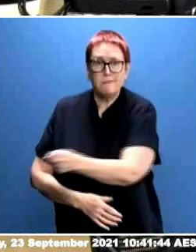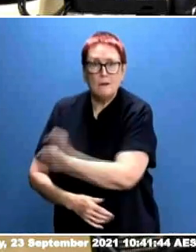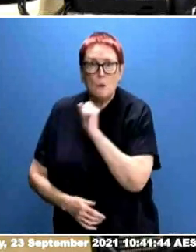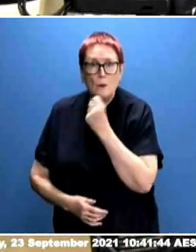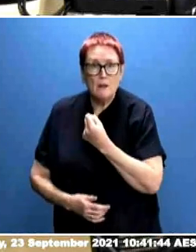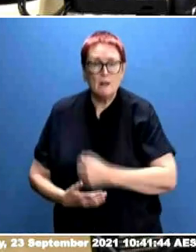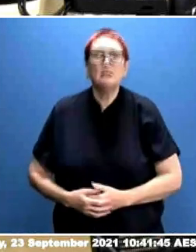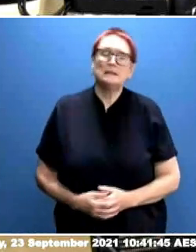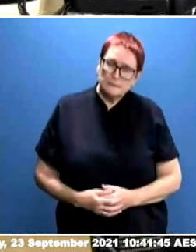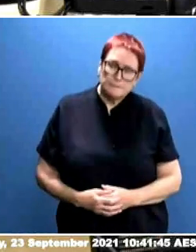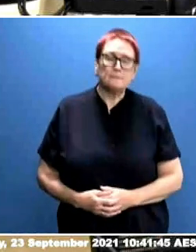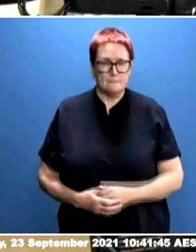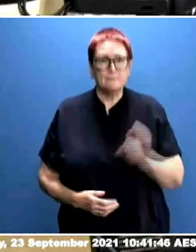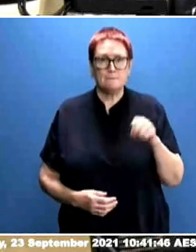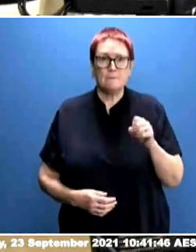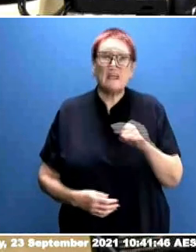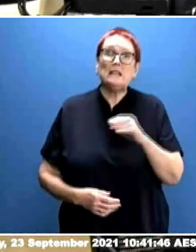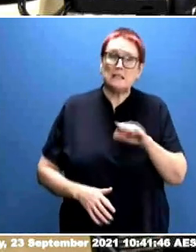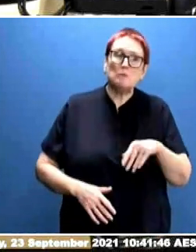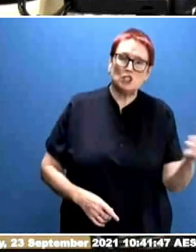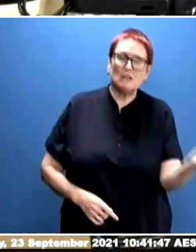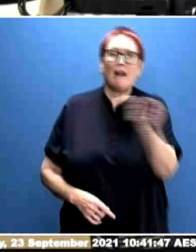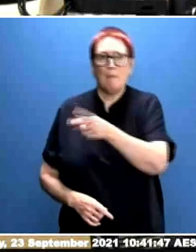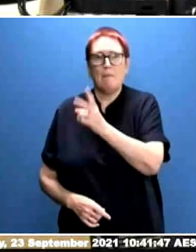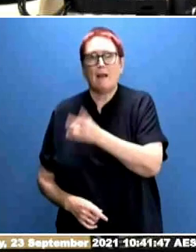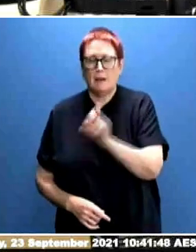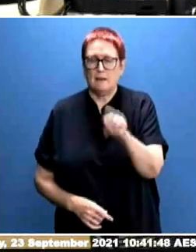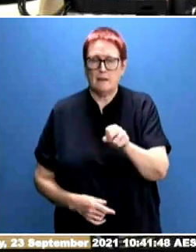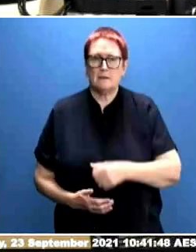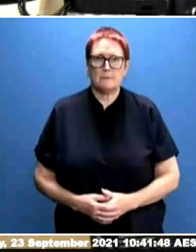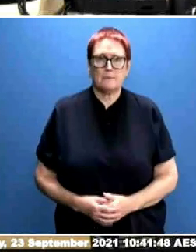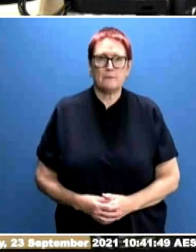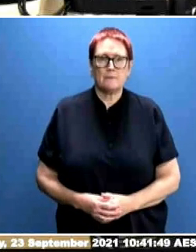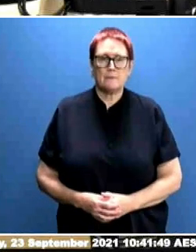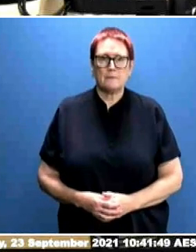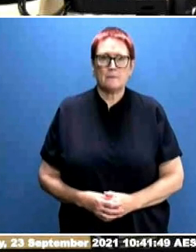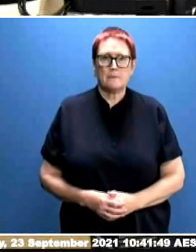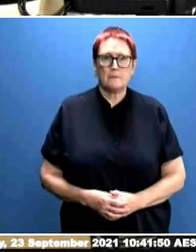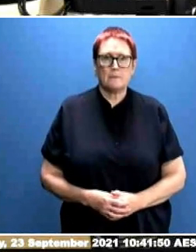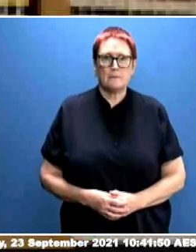There are a number of children that do return to our service and as you've highlighted in some of the previous statements